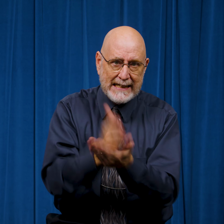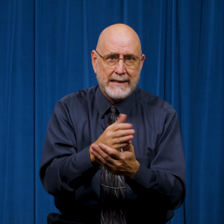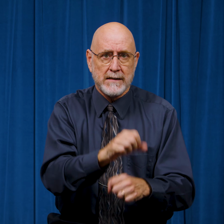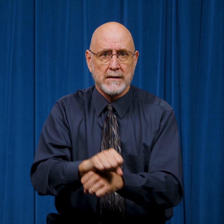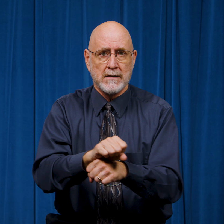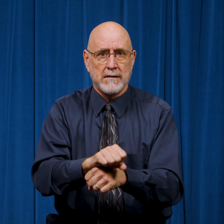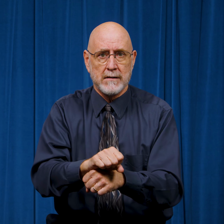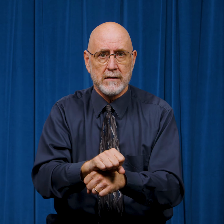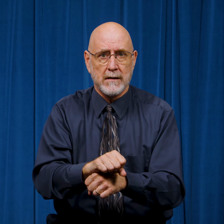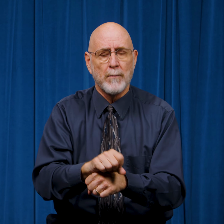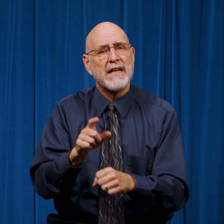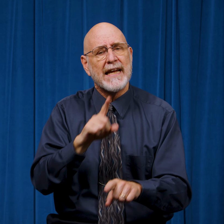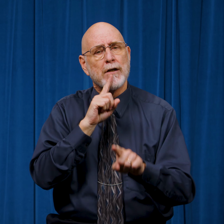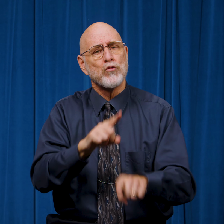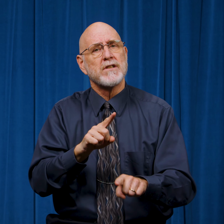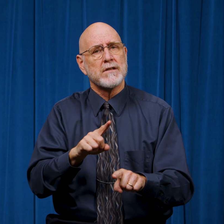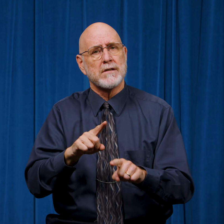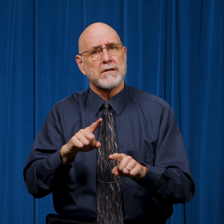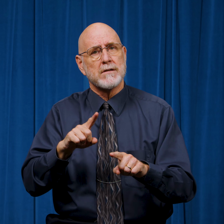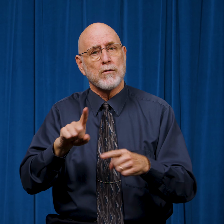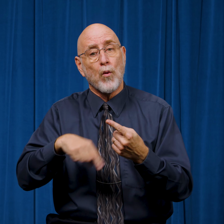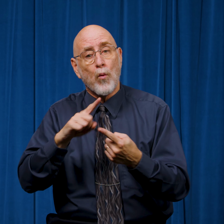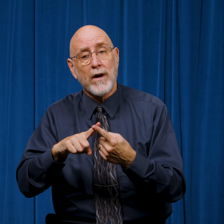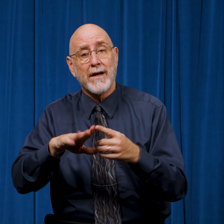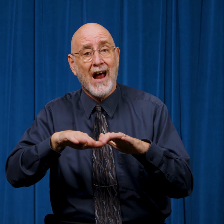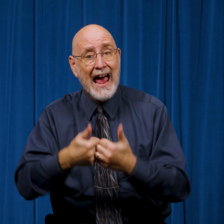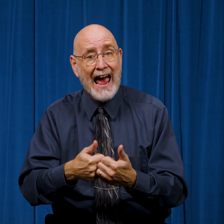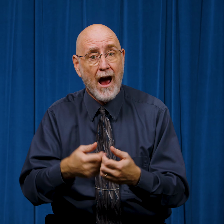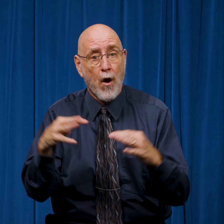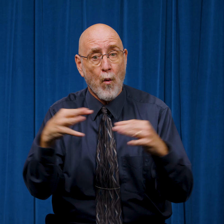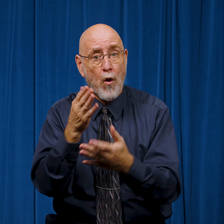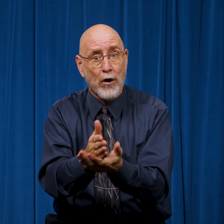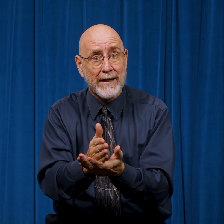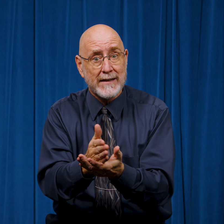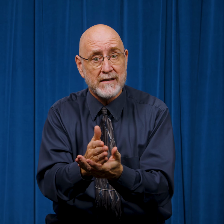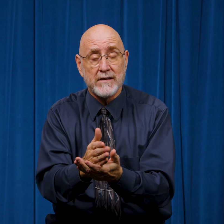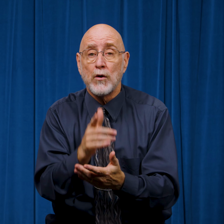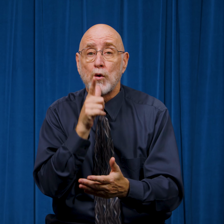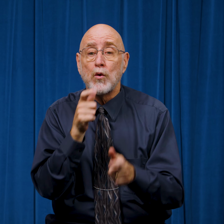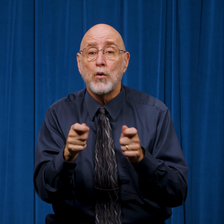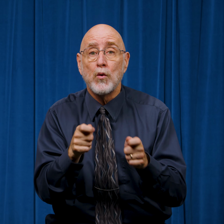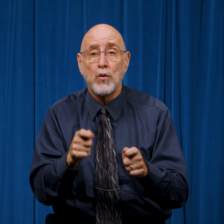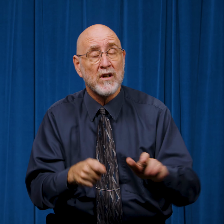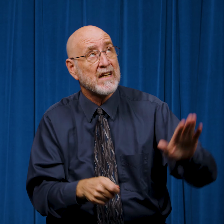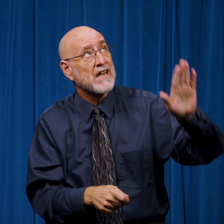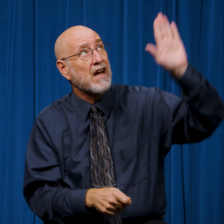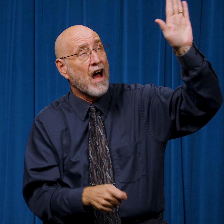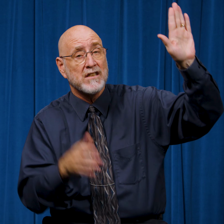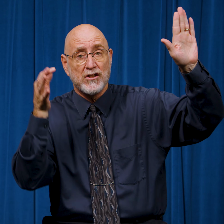But he addresses that how or when the war should end was in God's determination.